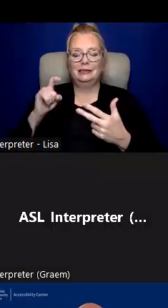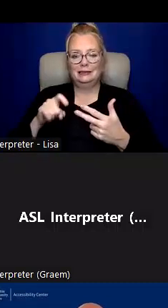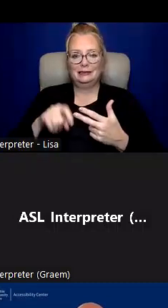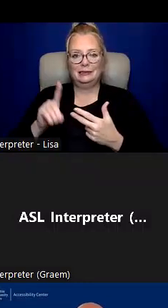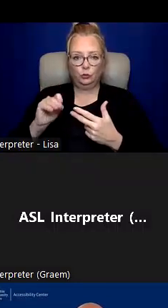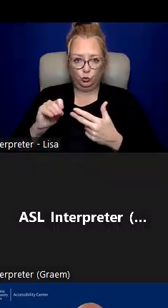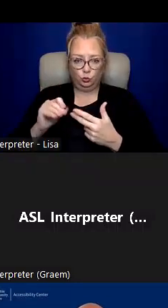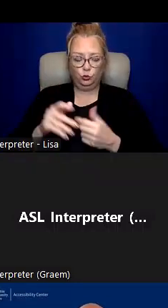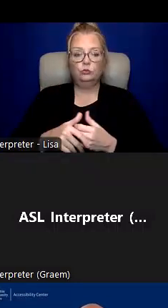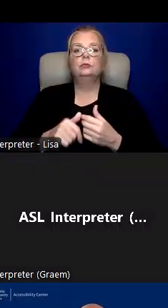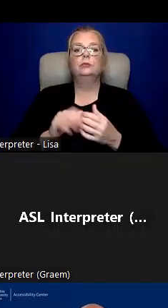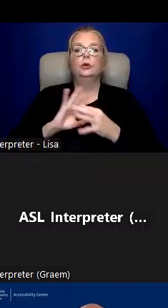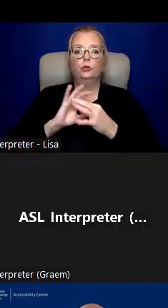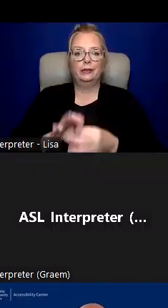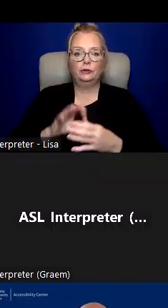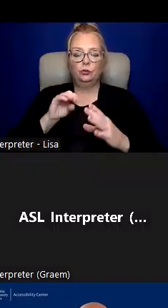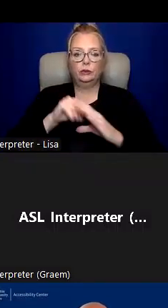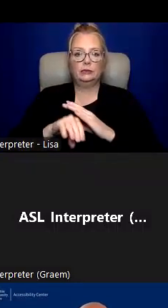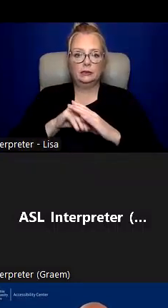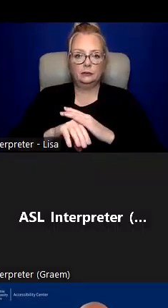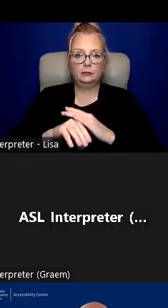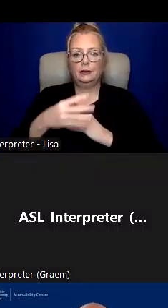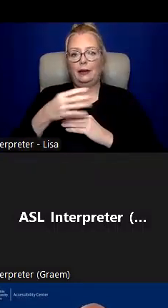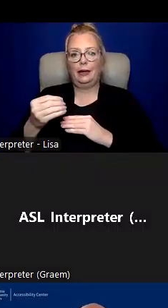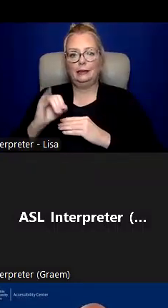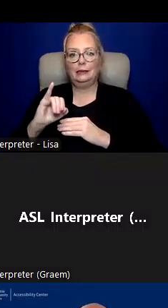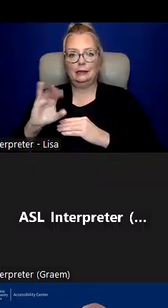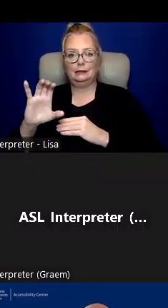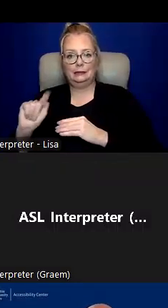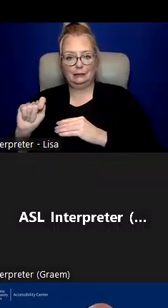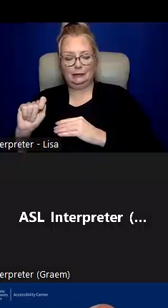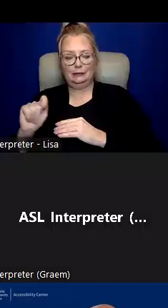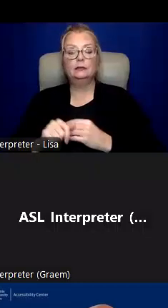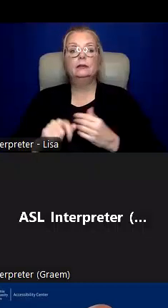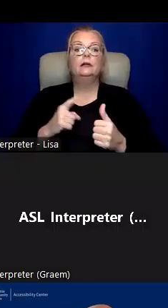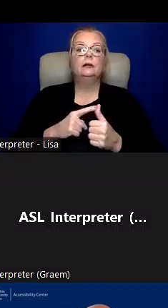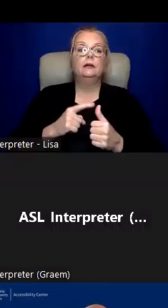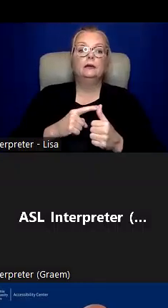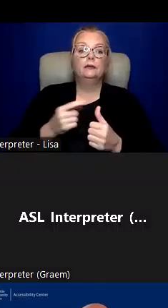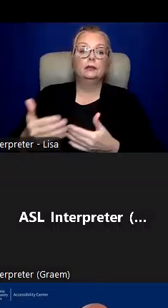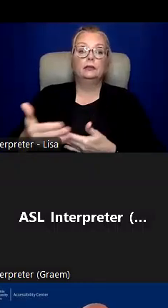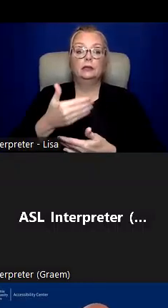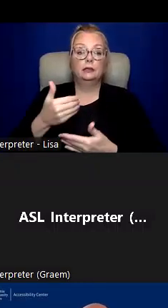to accessibility and ICT. The first is we need to collect that accessibility documentation.